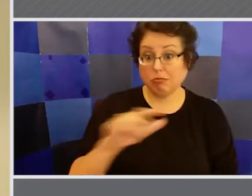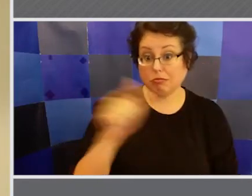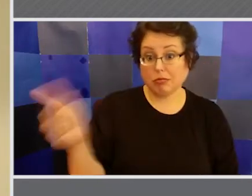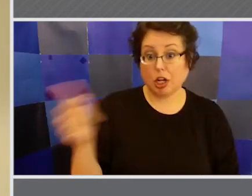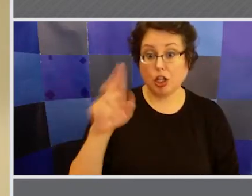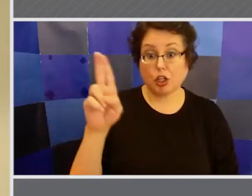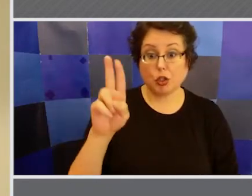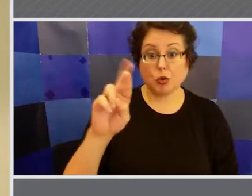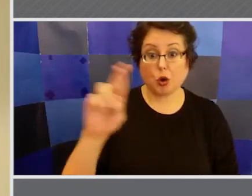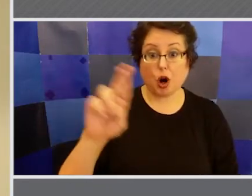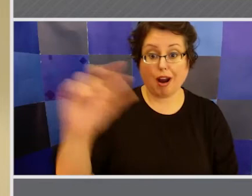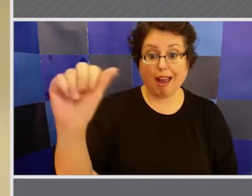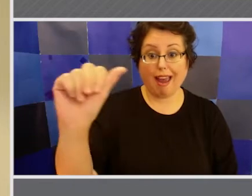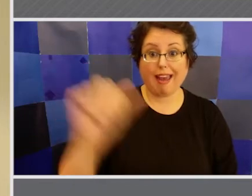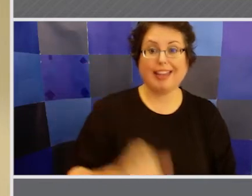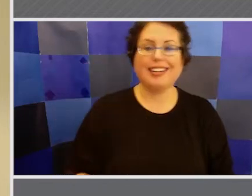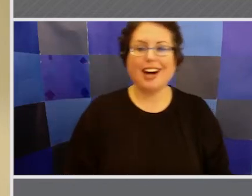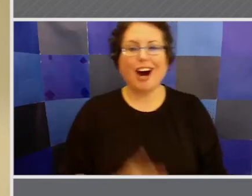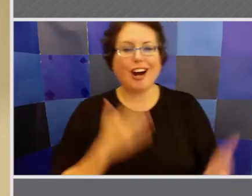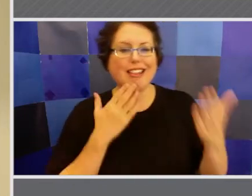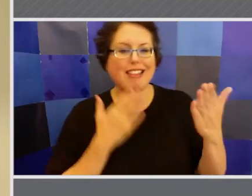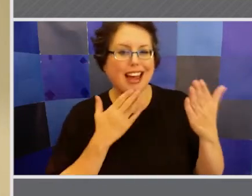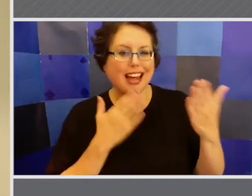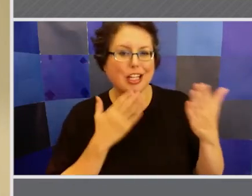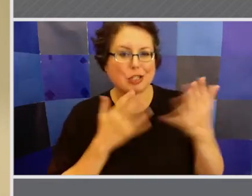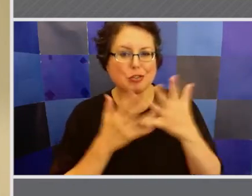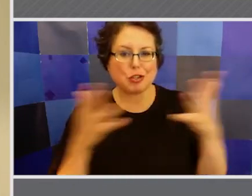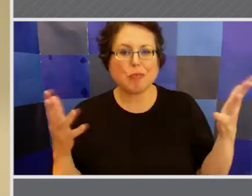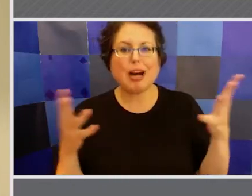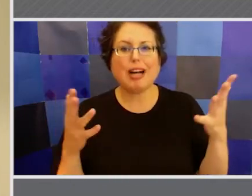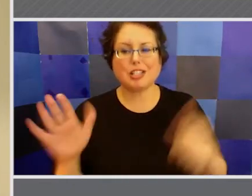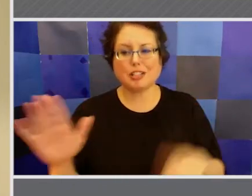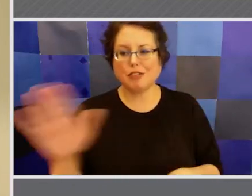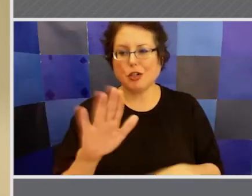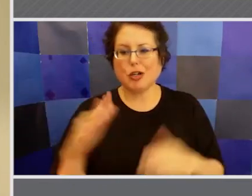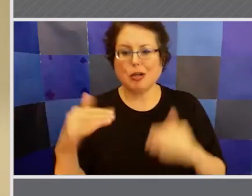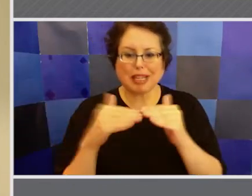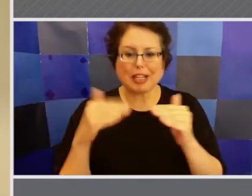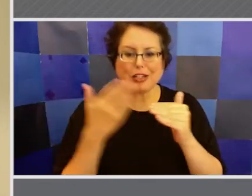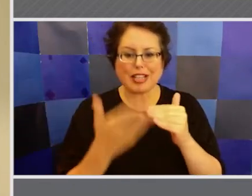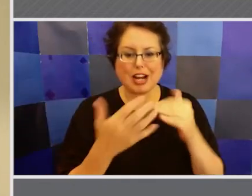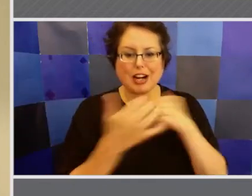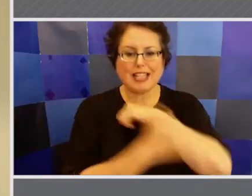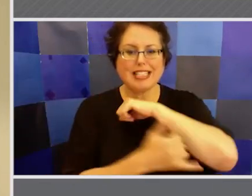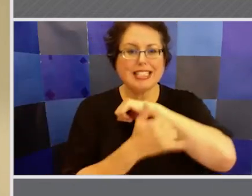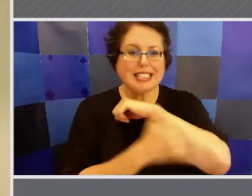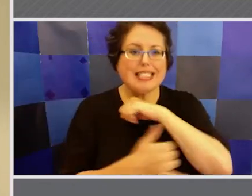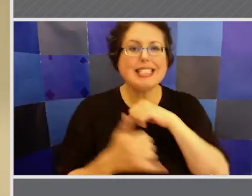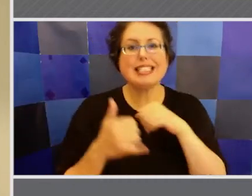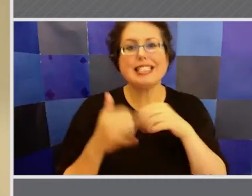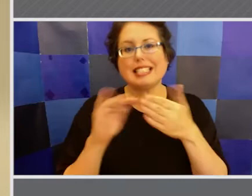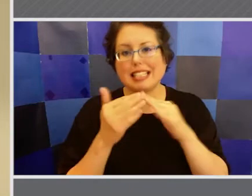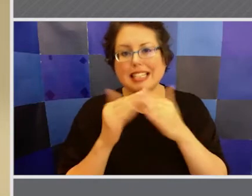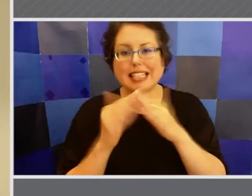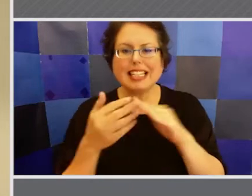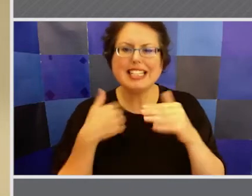Thanks so much, David and Whitney and you know I all your colleagues at the city and and, you know, thanks for like, you know, it's interesting I've been you know Mike my